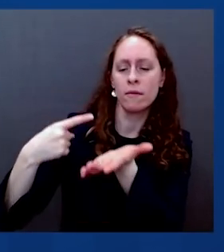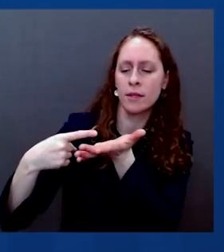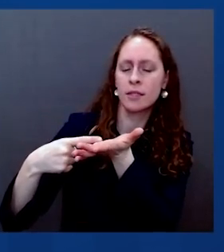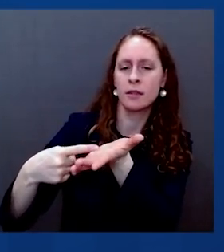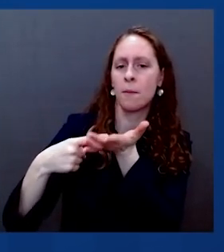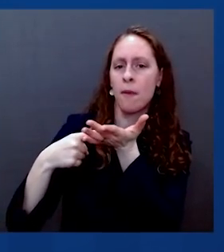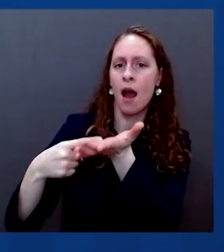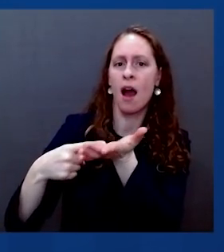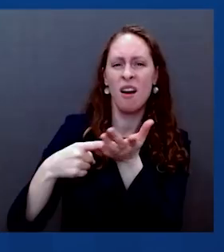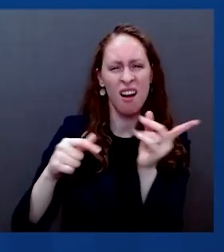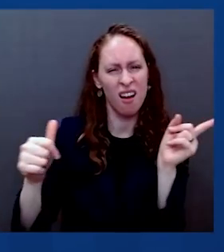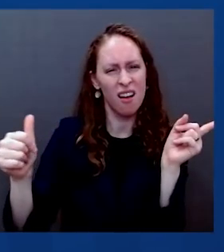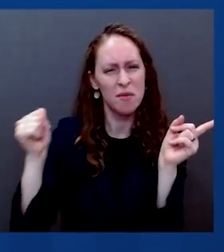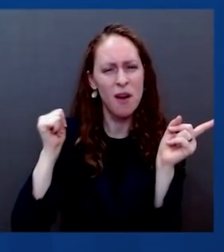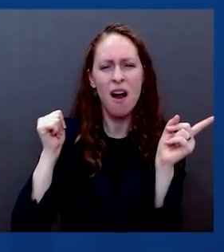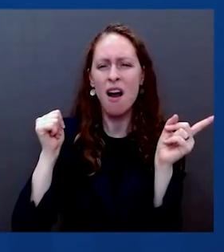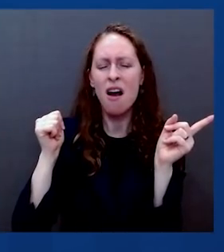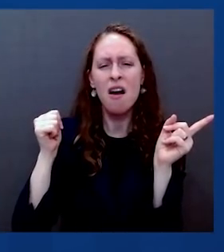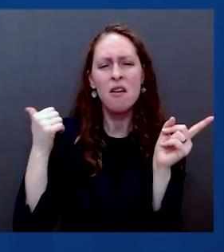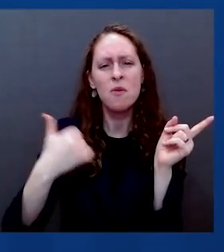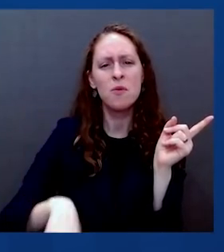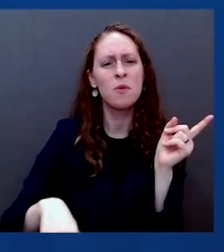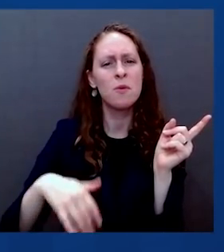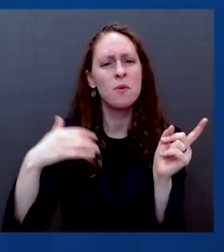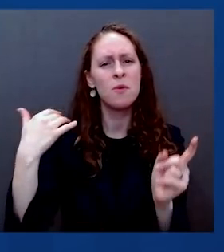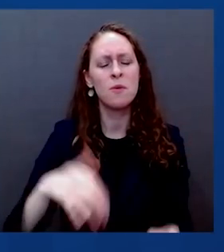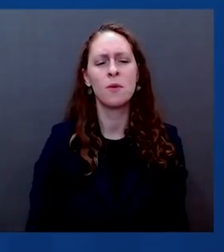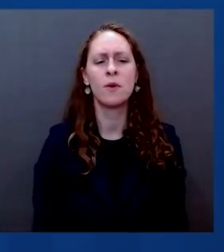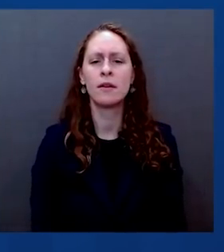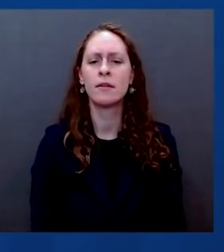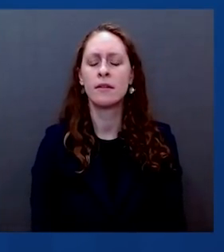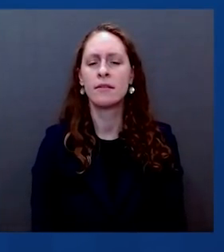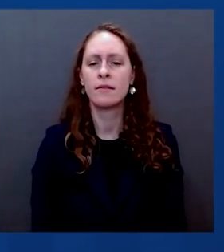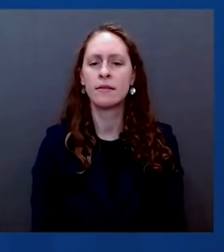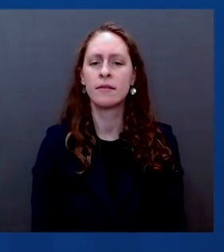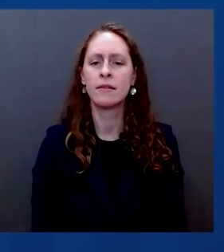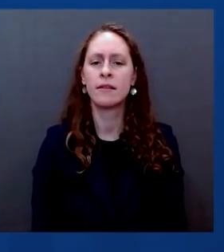I've been around the Senate a long time. I was Vice President for eight years.